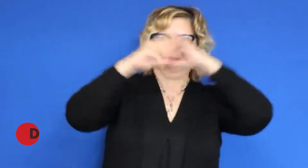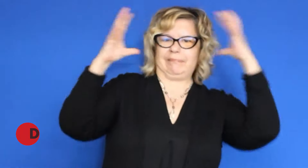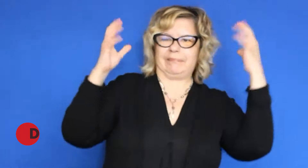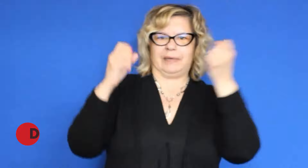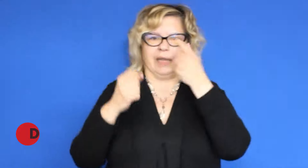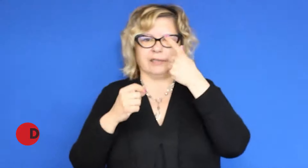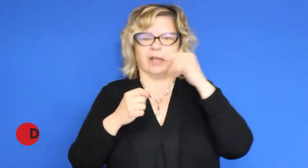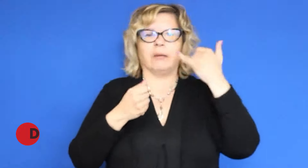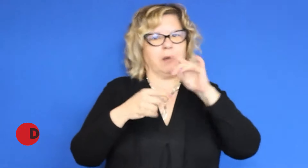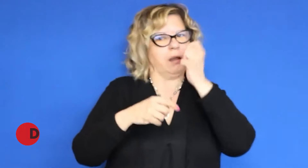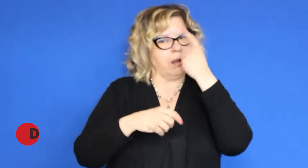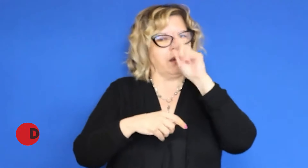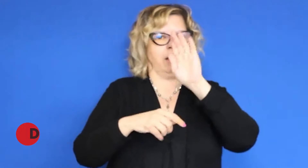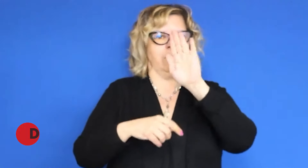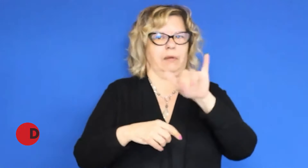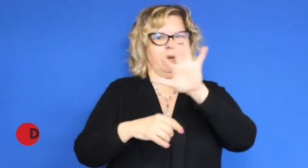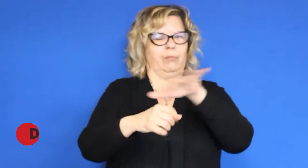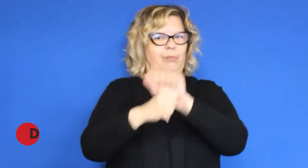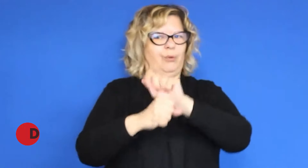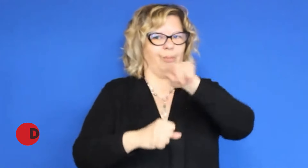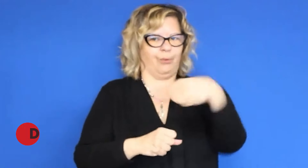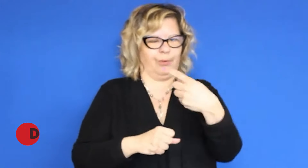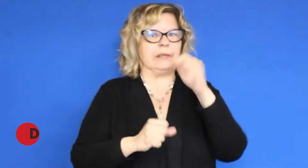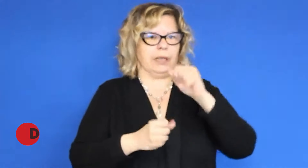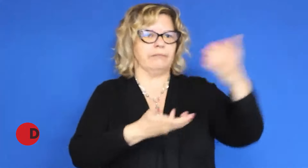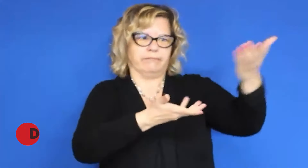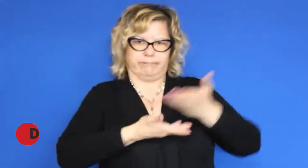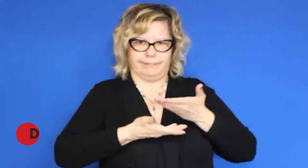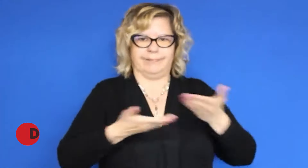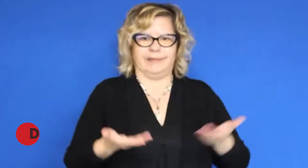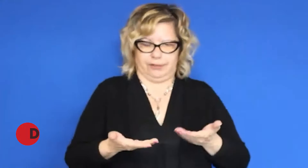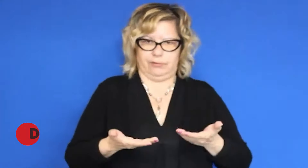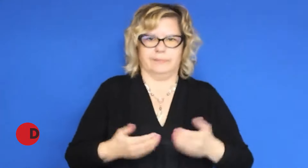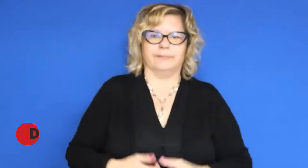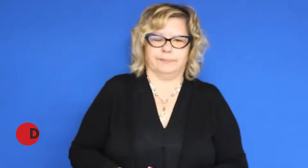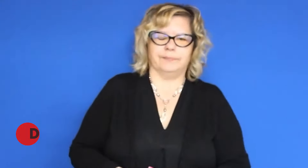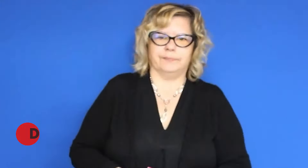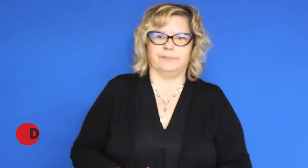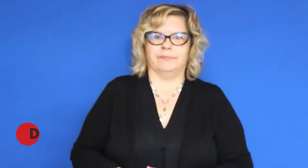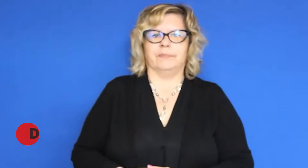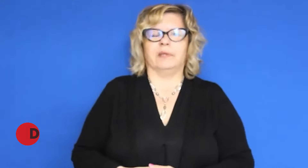understanding what’s on it – they can bring it here with an appointment.